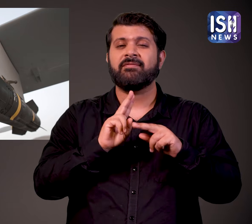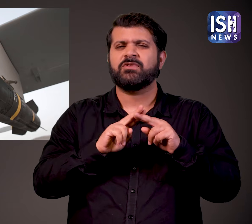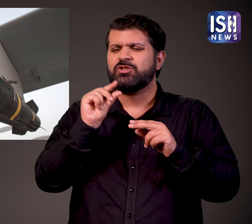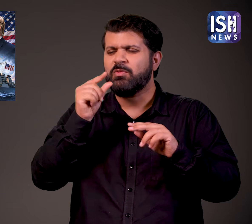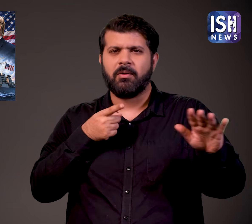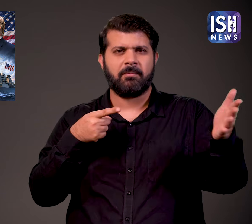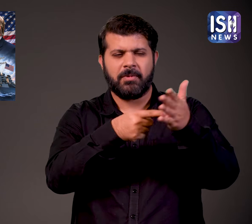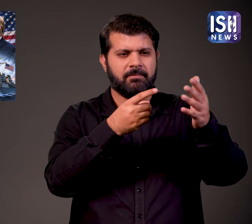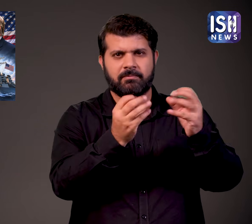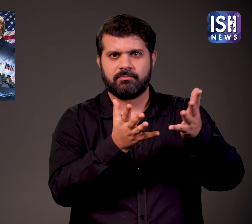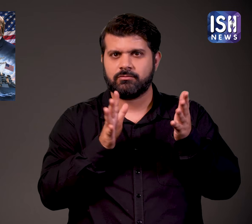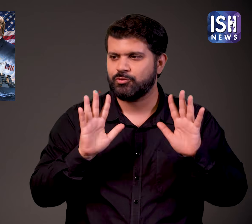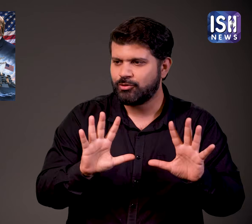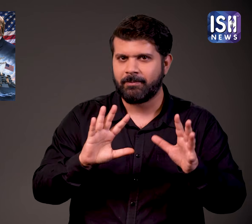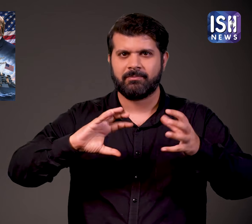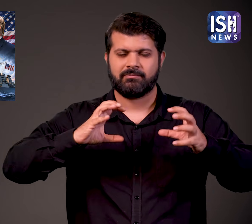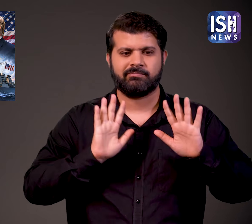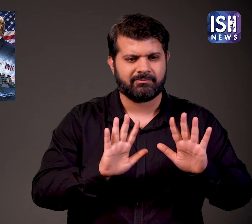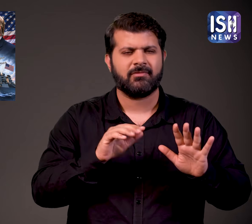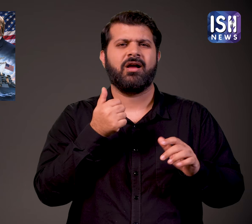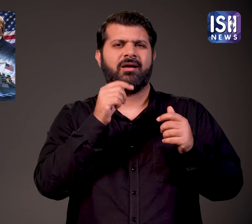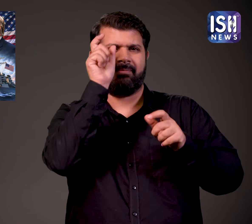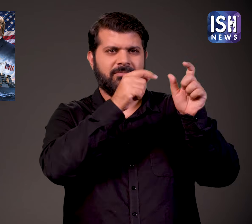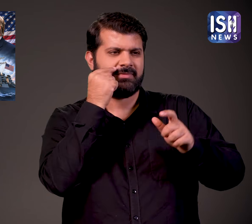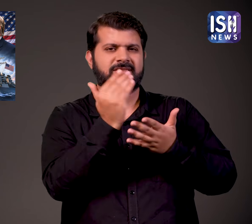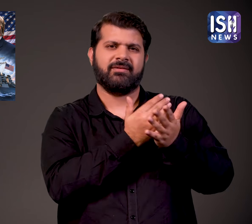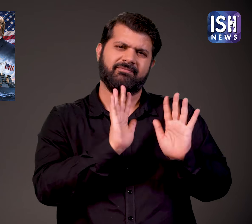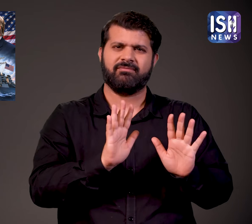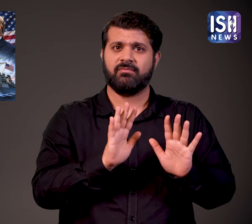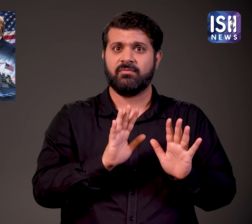Had a smaller action been taken, the vessels could have been stopped and lives might have been saved.